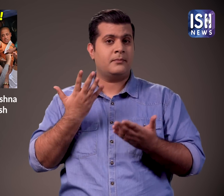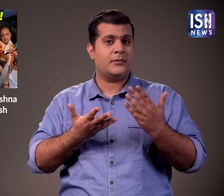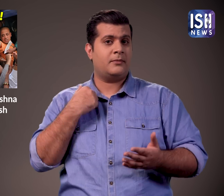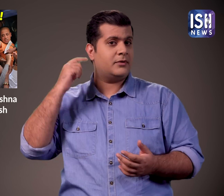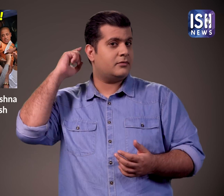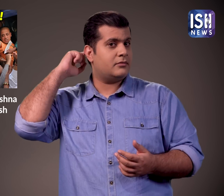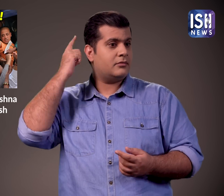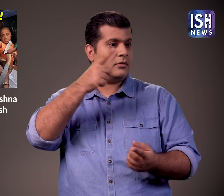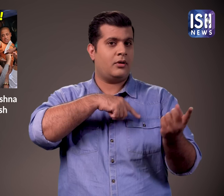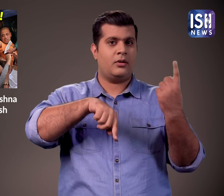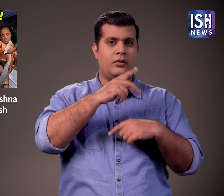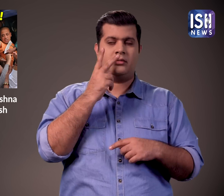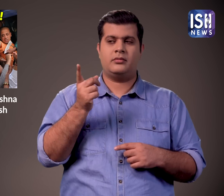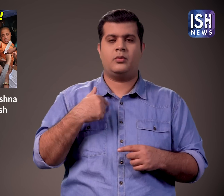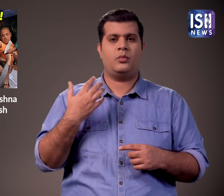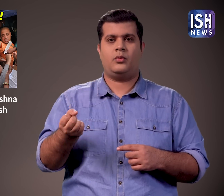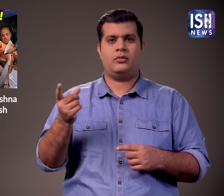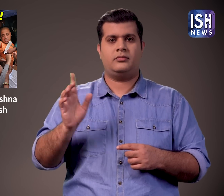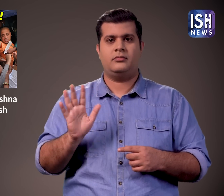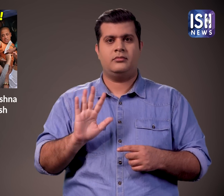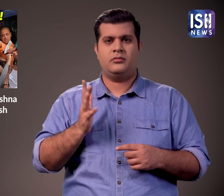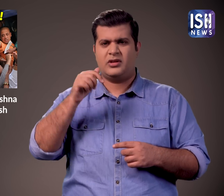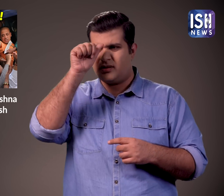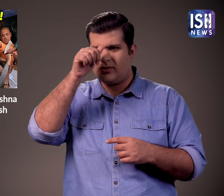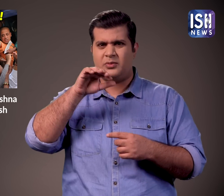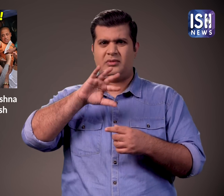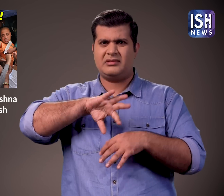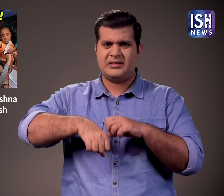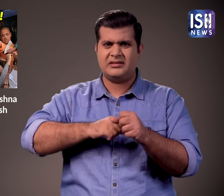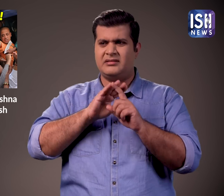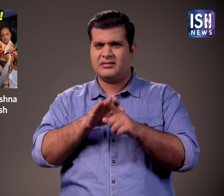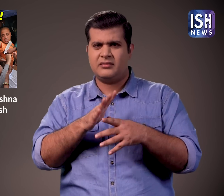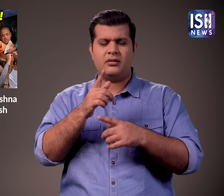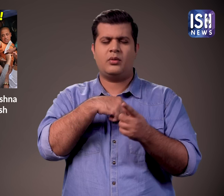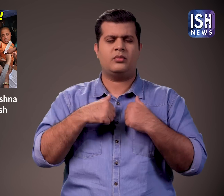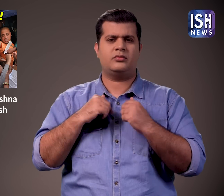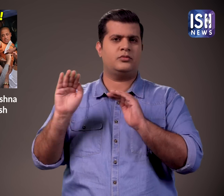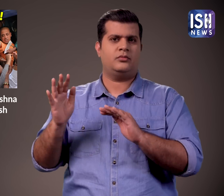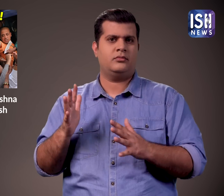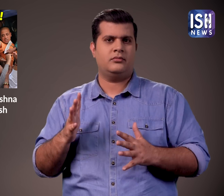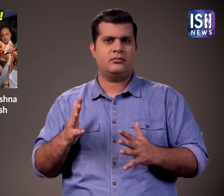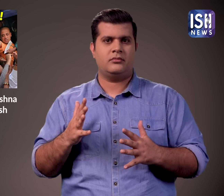Maybe because of the ongoing atrocities against Hindus in the country.